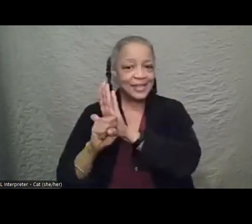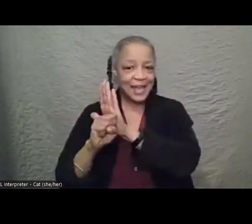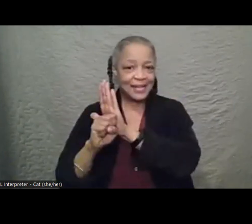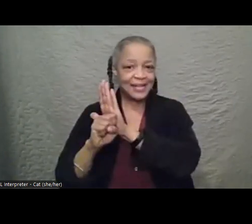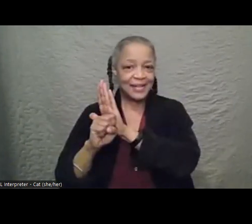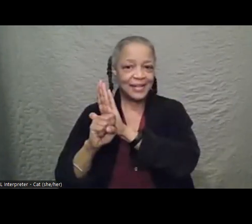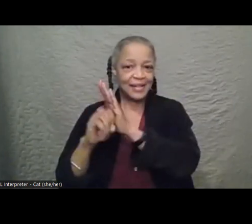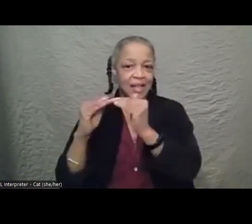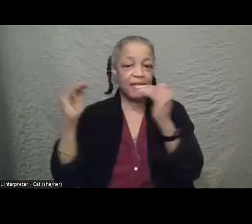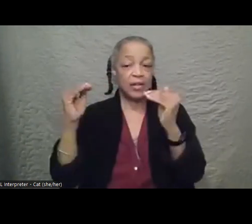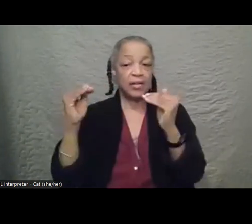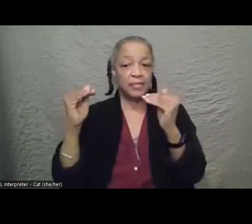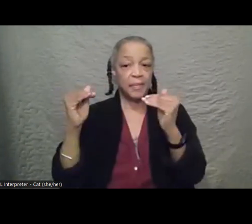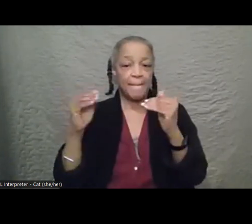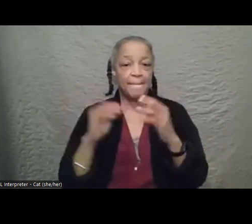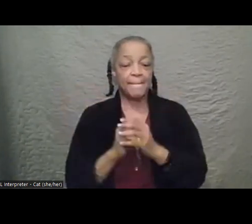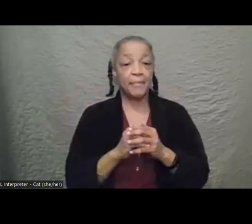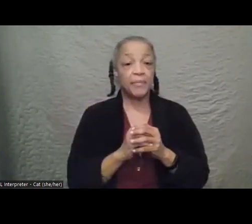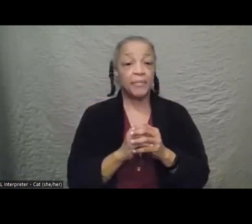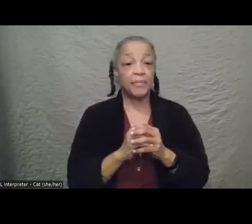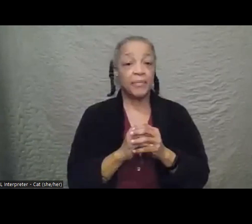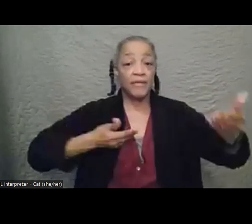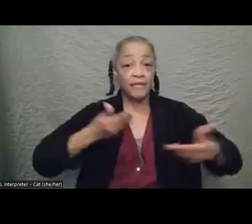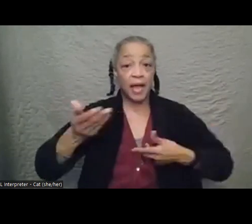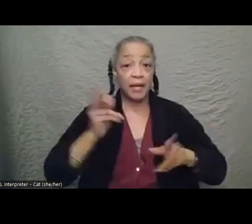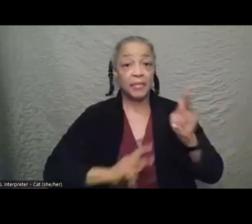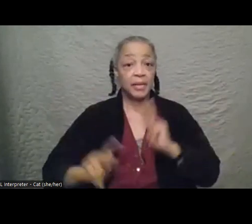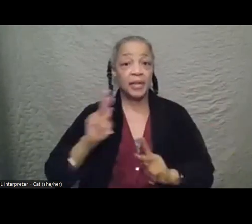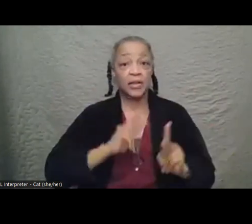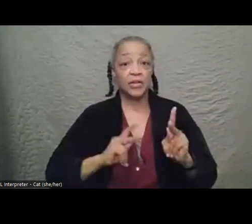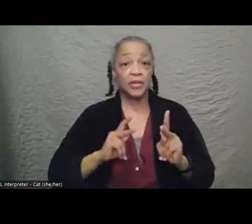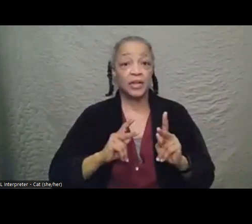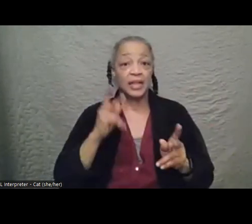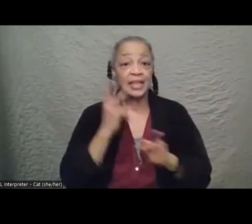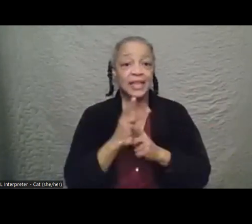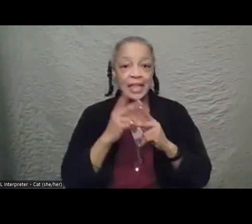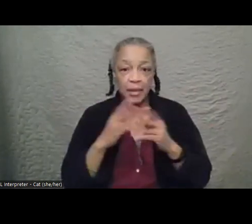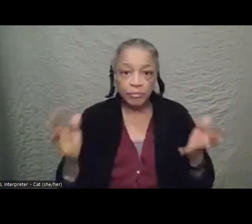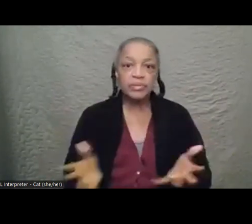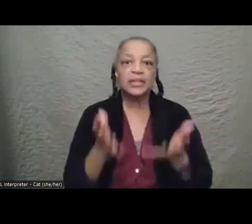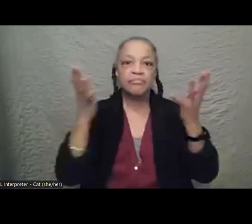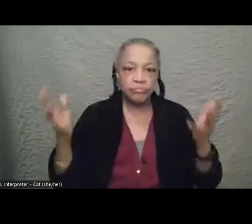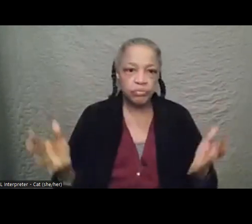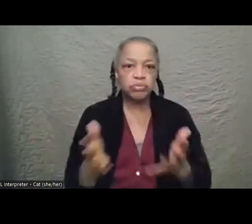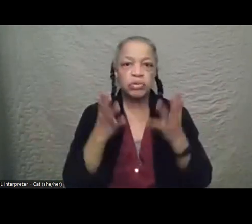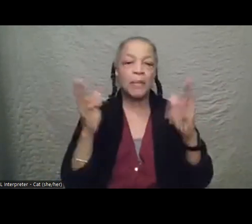I also want to invite people to keep elevating the voices of people with disabilities, older